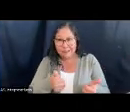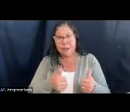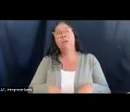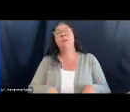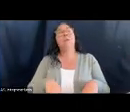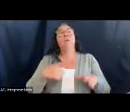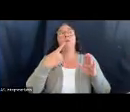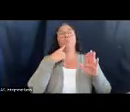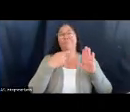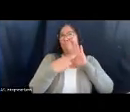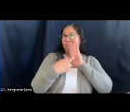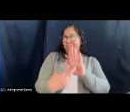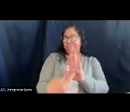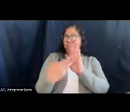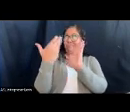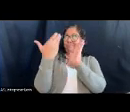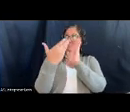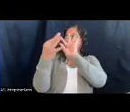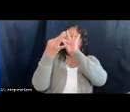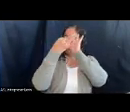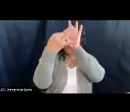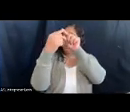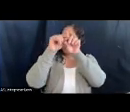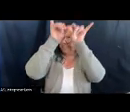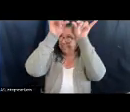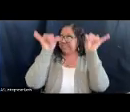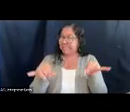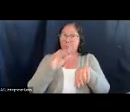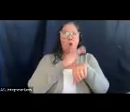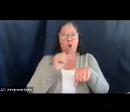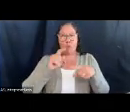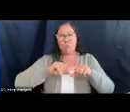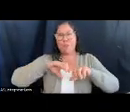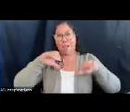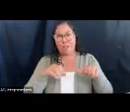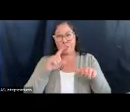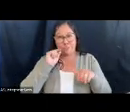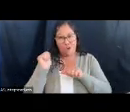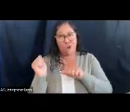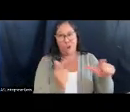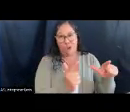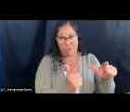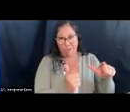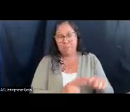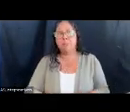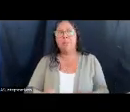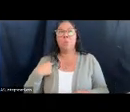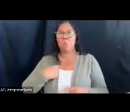of our systems and a call to action really for all of us. So when we see these patterns,